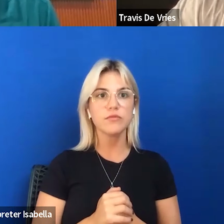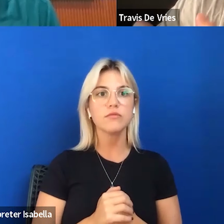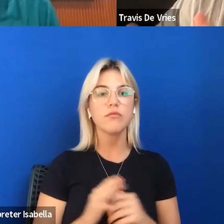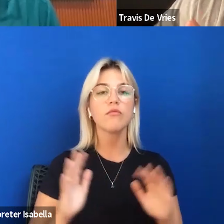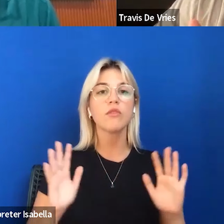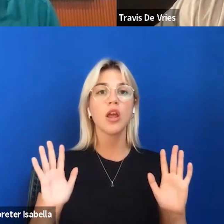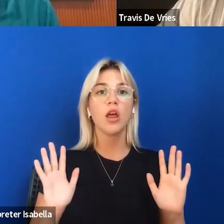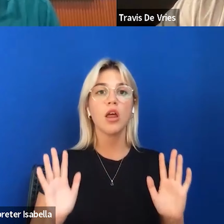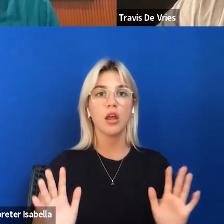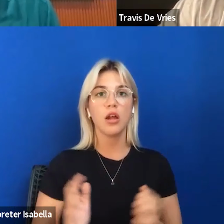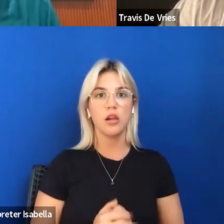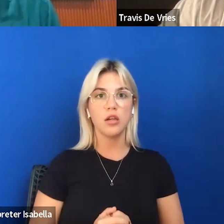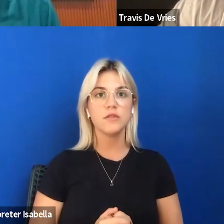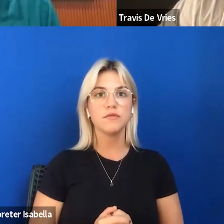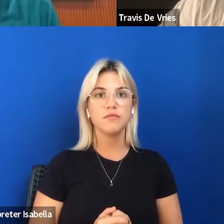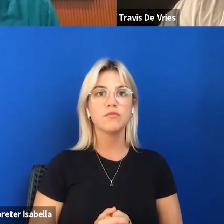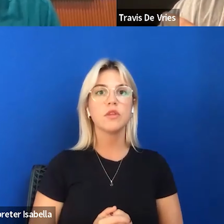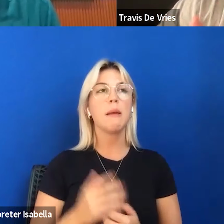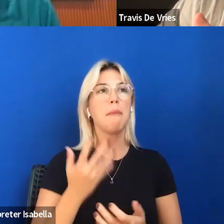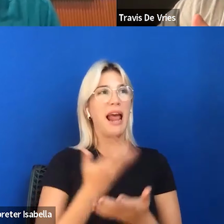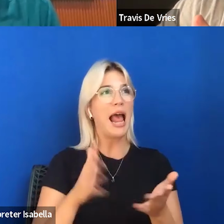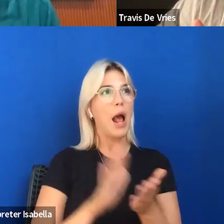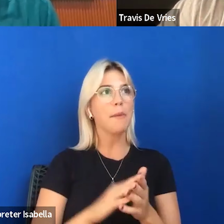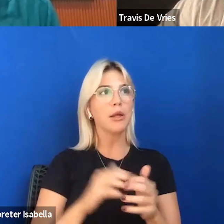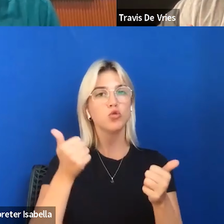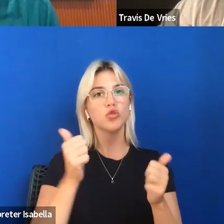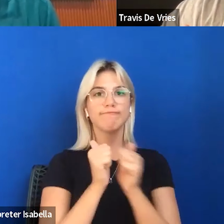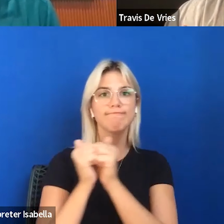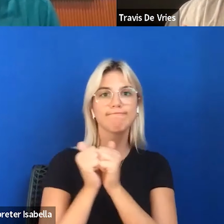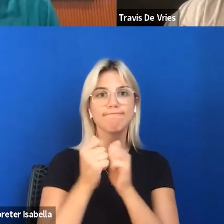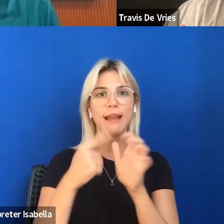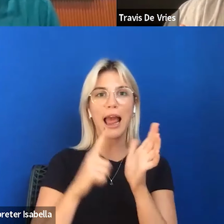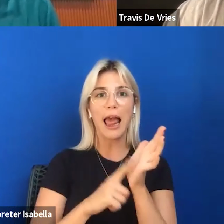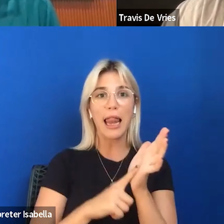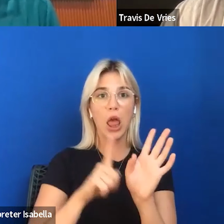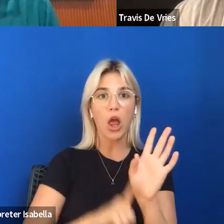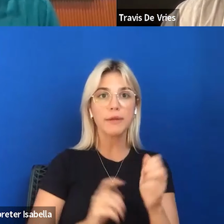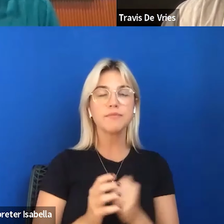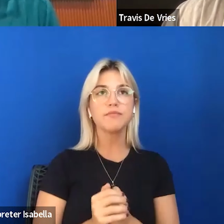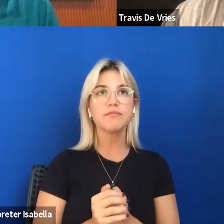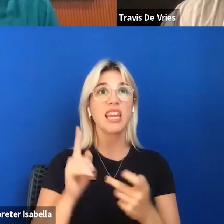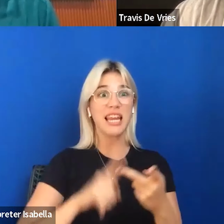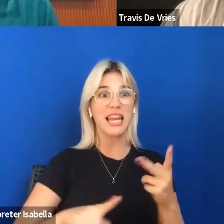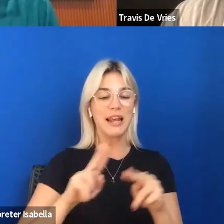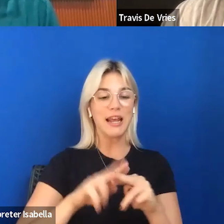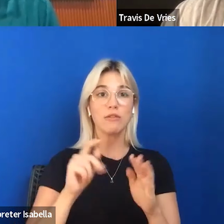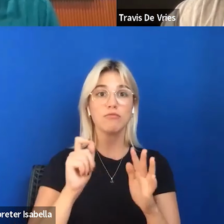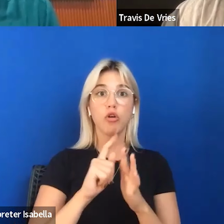That said, I mean, in terms of being a good ally, I think if projects are coming from members of the First Nations communities that don't